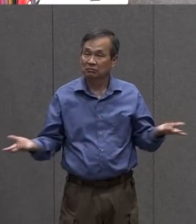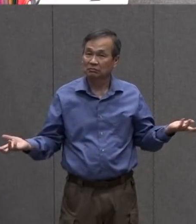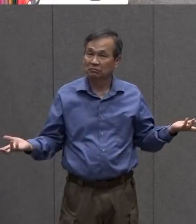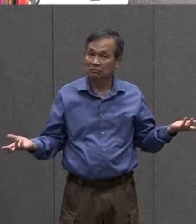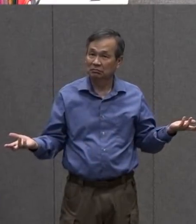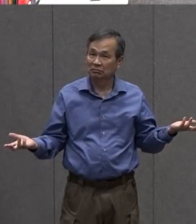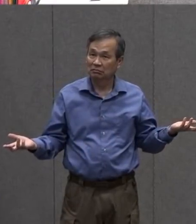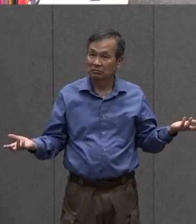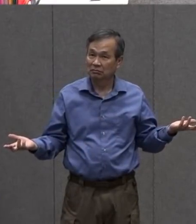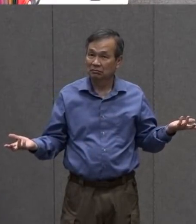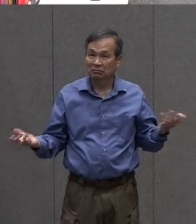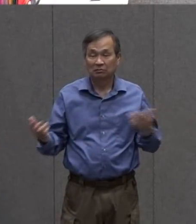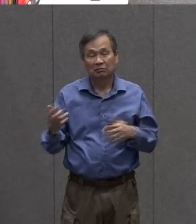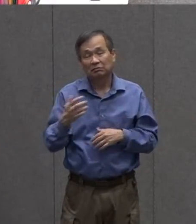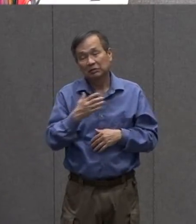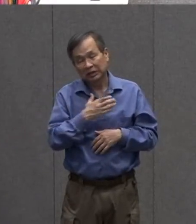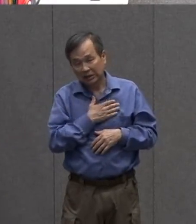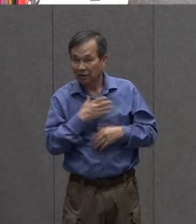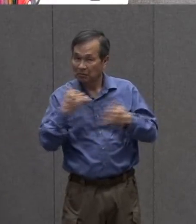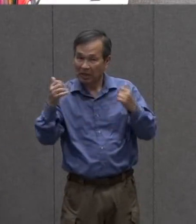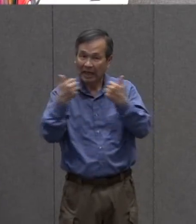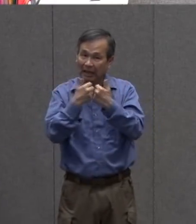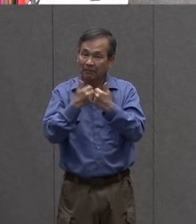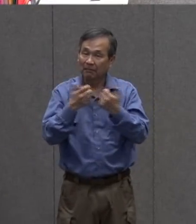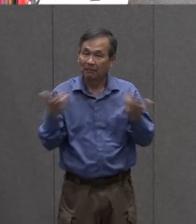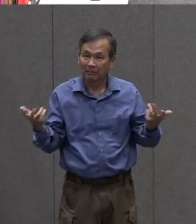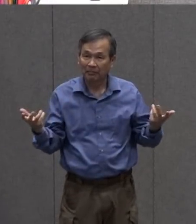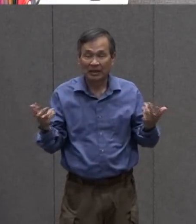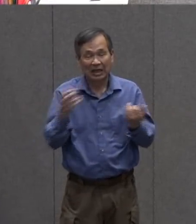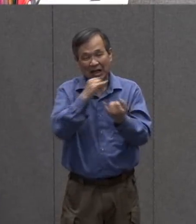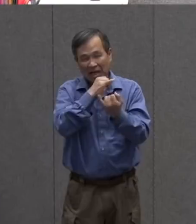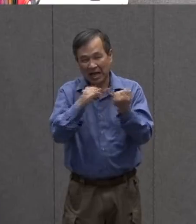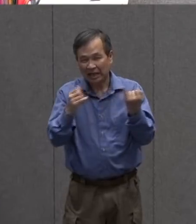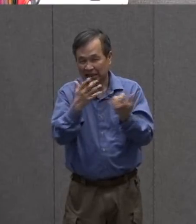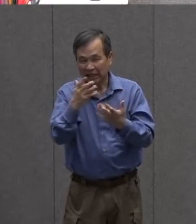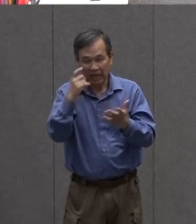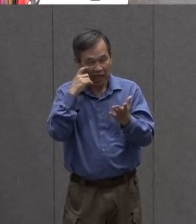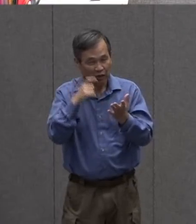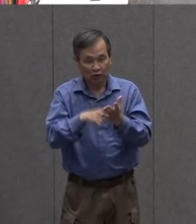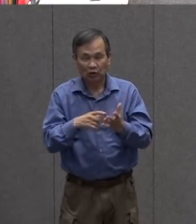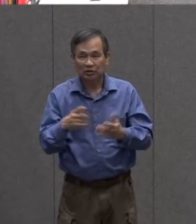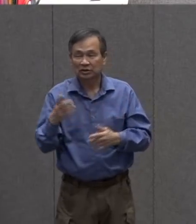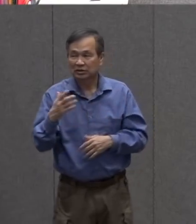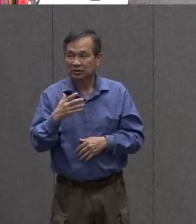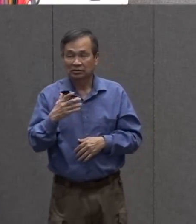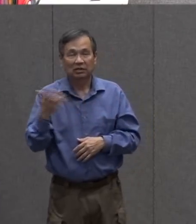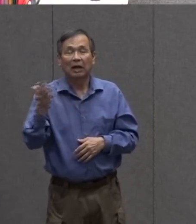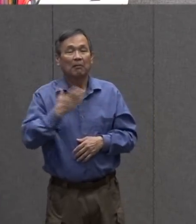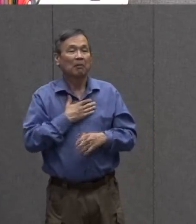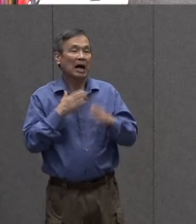Mine landed on SH, and we would play the game. The last thing that I just found around my house in order to play this game was pom poms